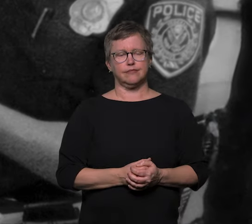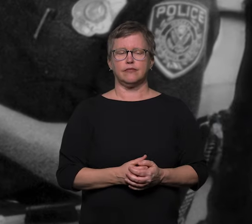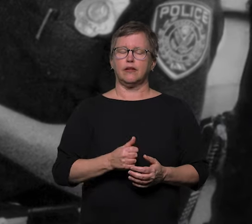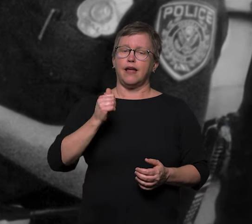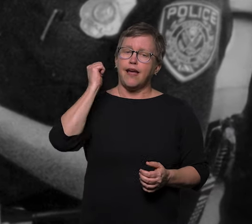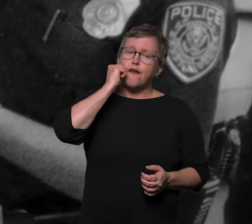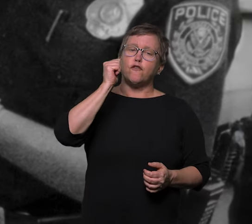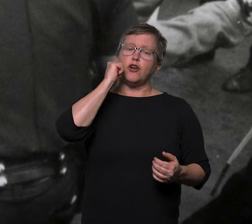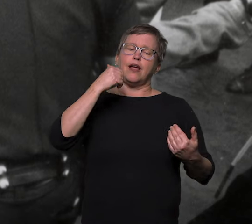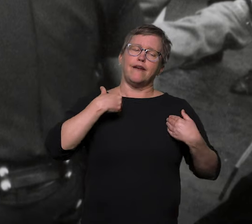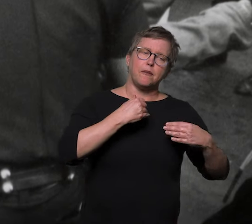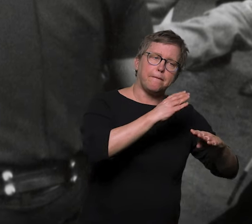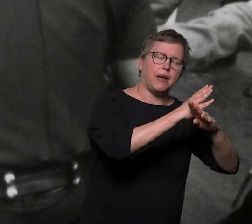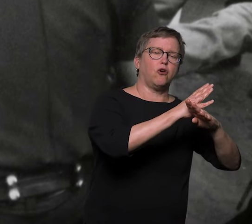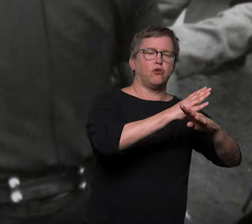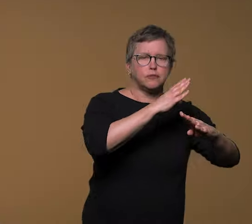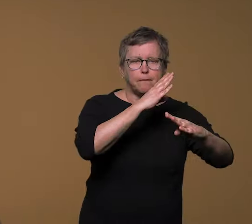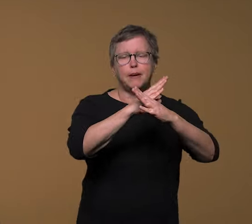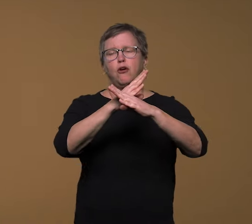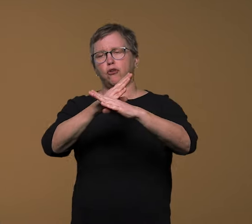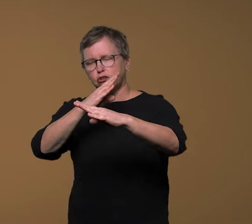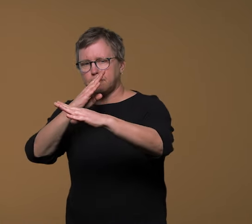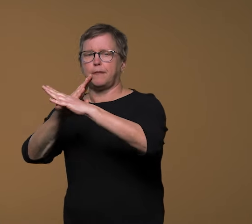There were barriers every single step of the way.